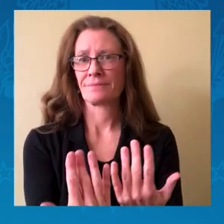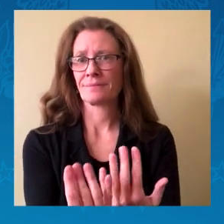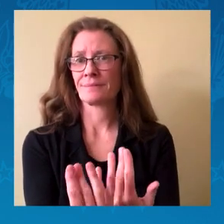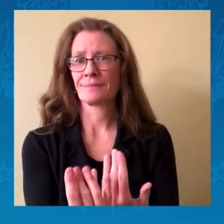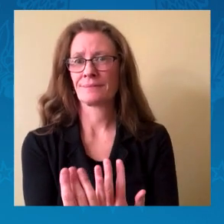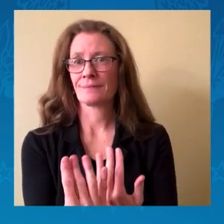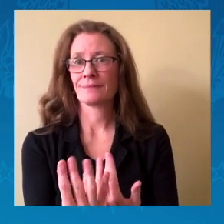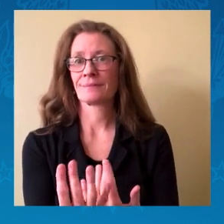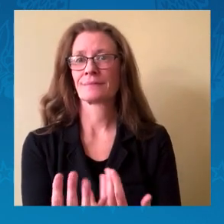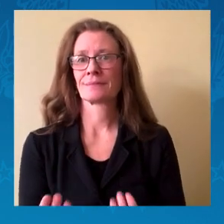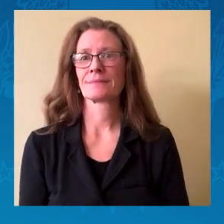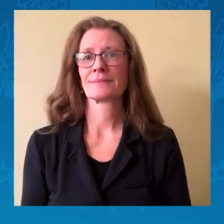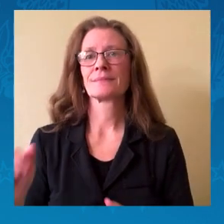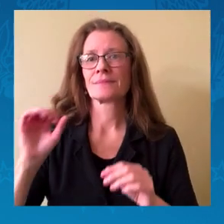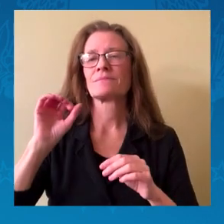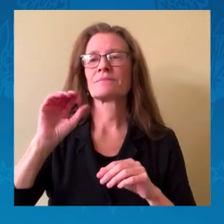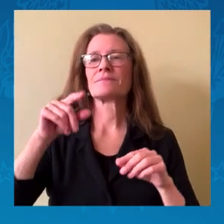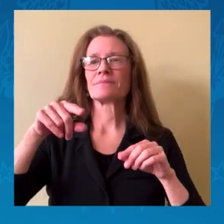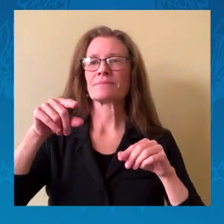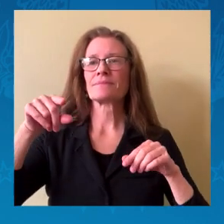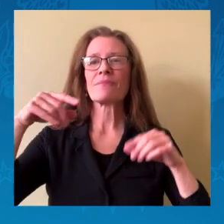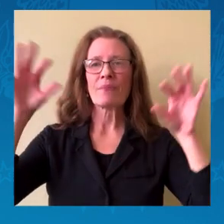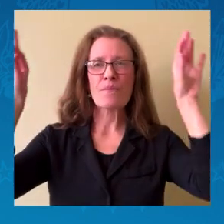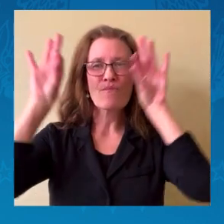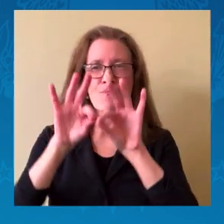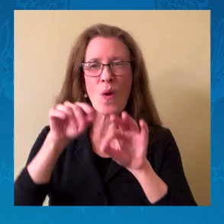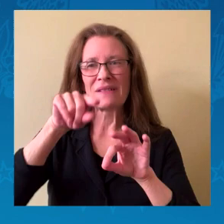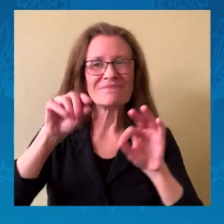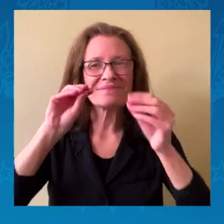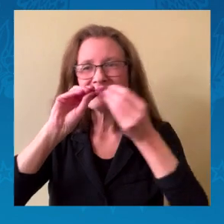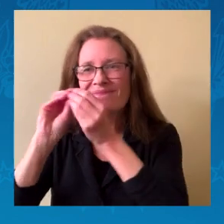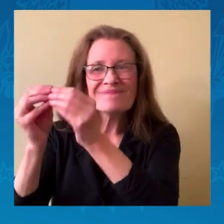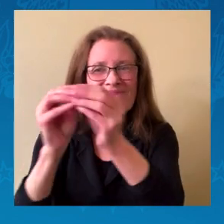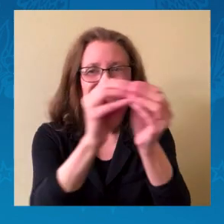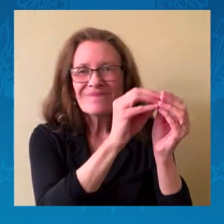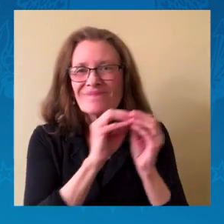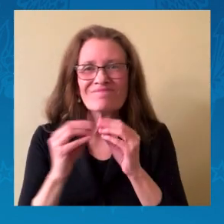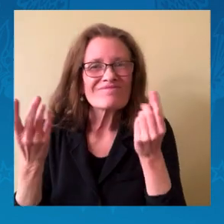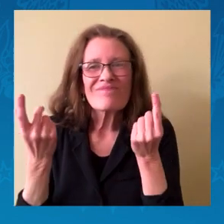that the various sectors of our country and our world can actually benefit from the information.